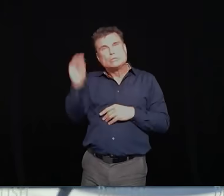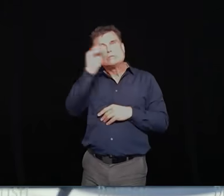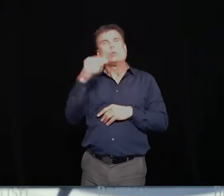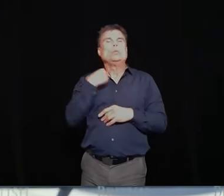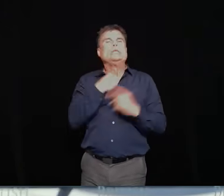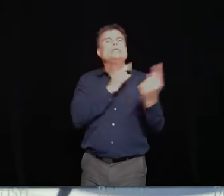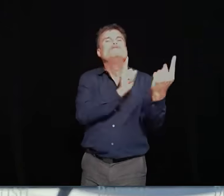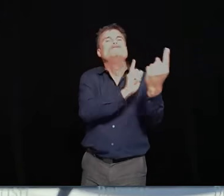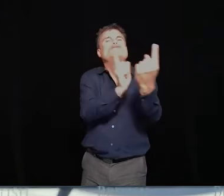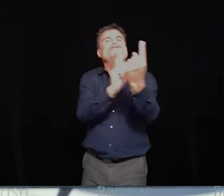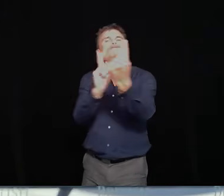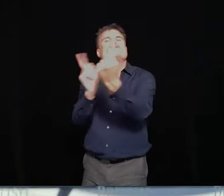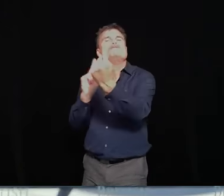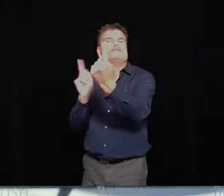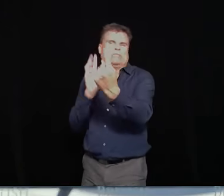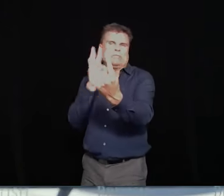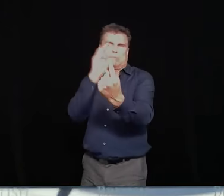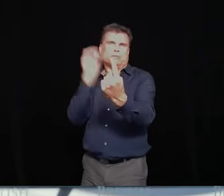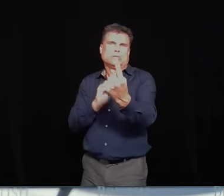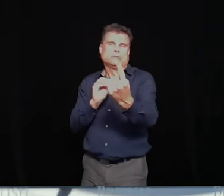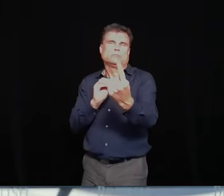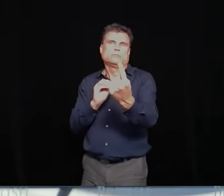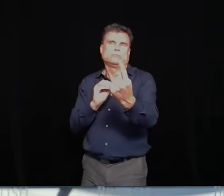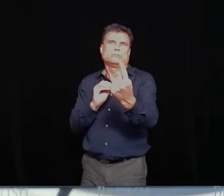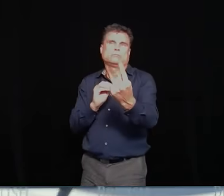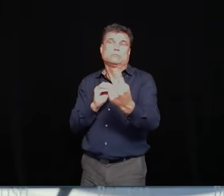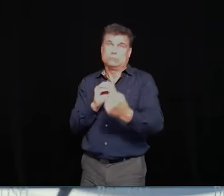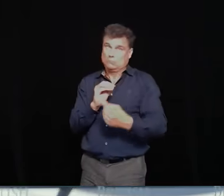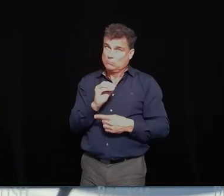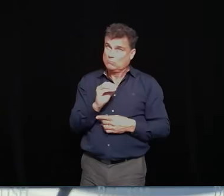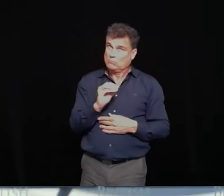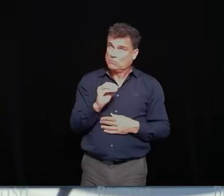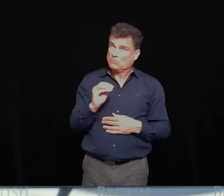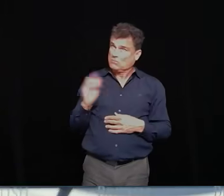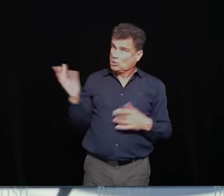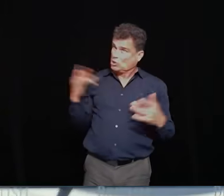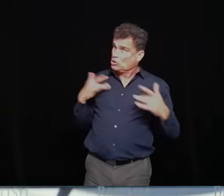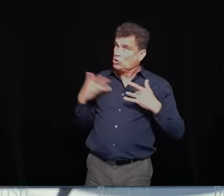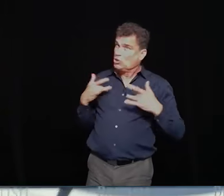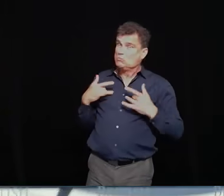It is a very different scenario than the risks you have going to